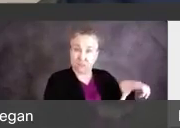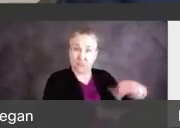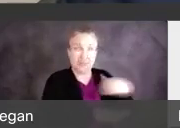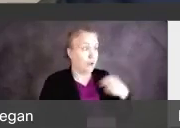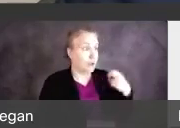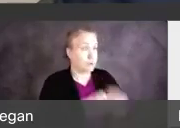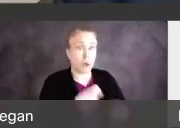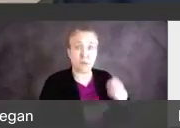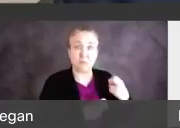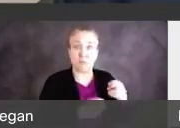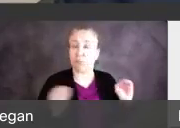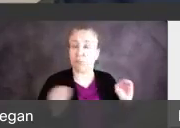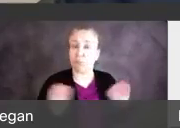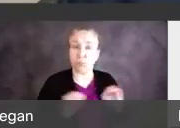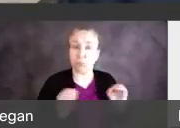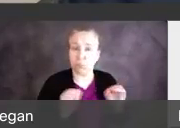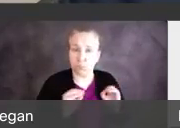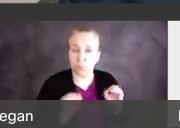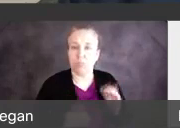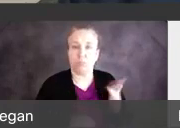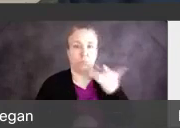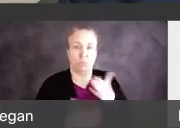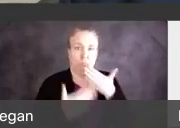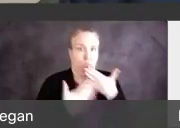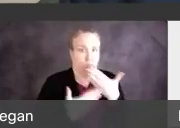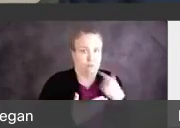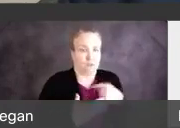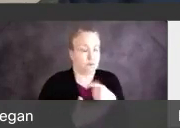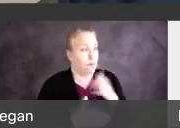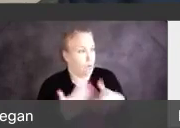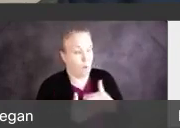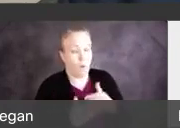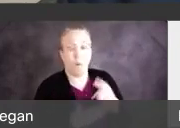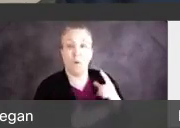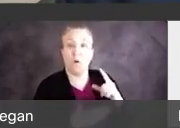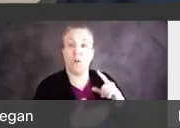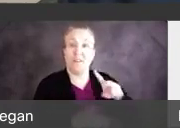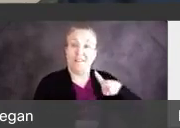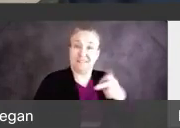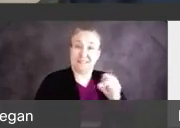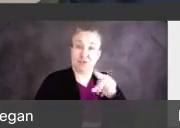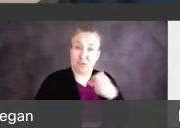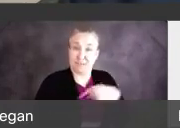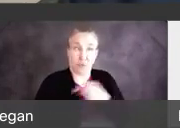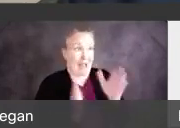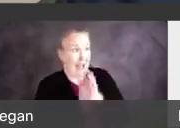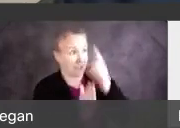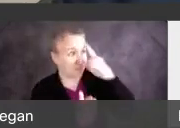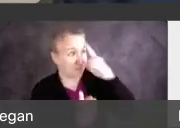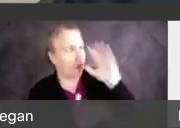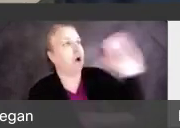at all. Thankfully, we have received all the first, all the second doses that we asked for and so